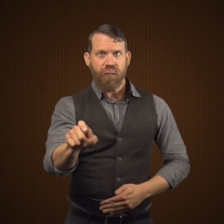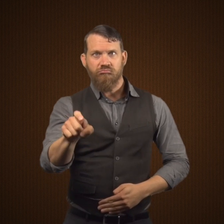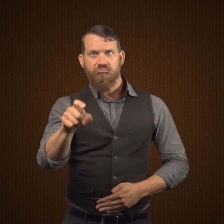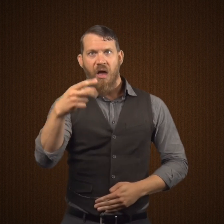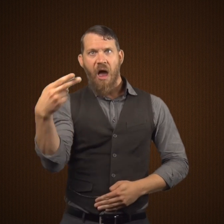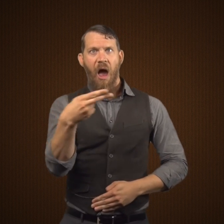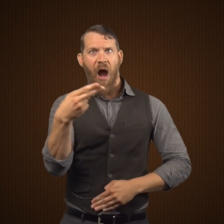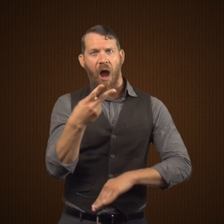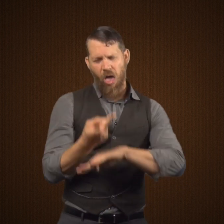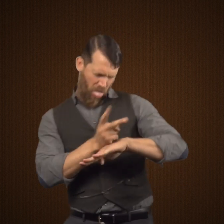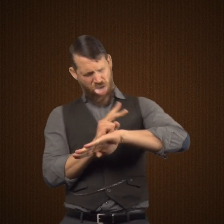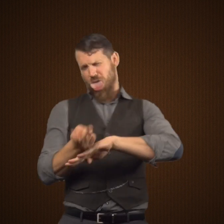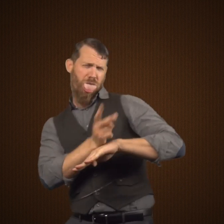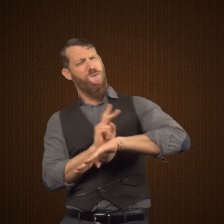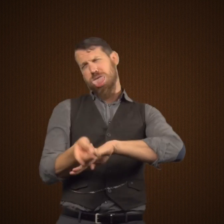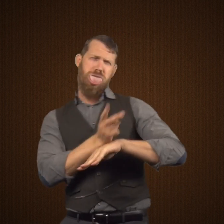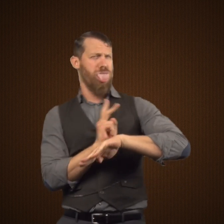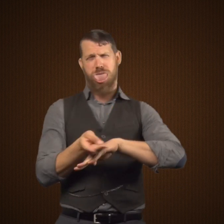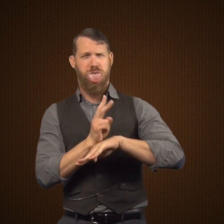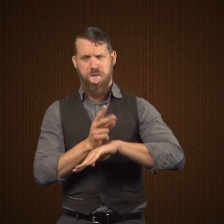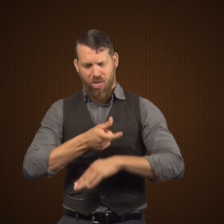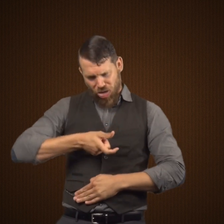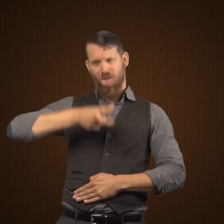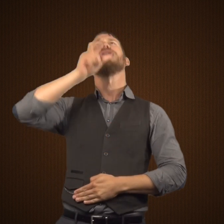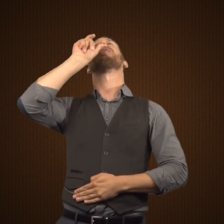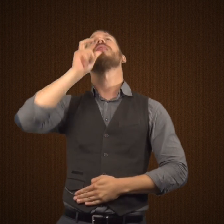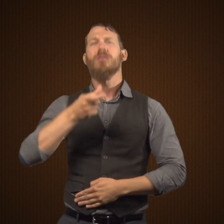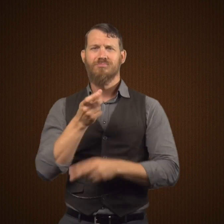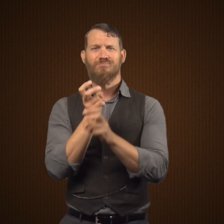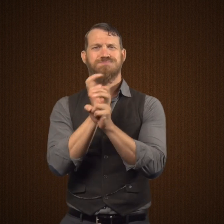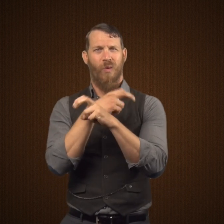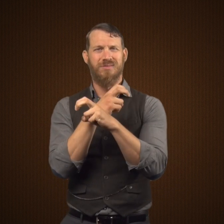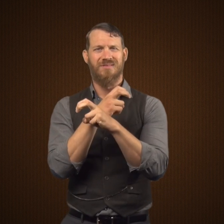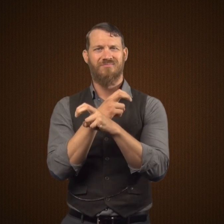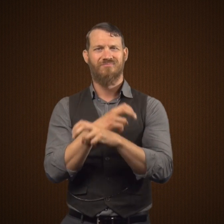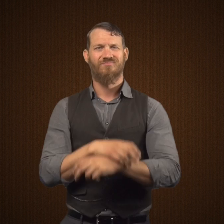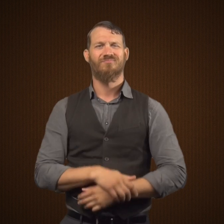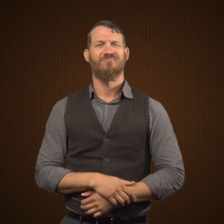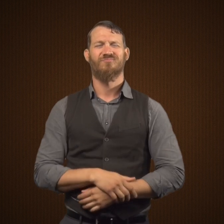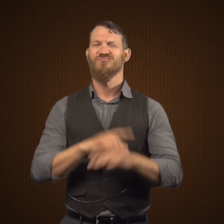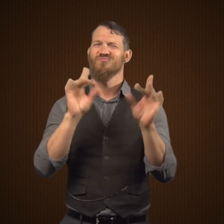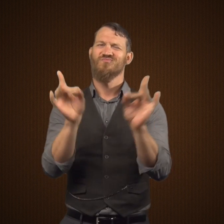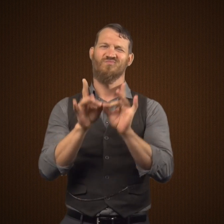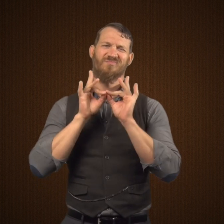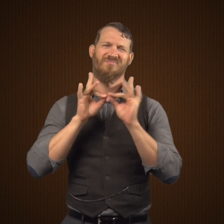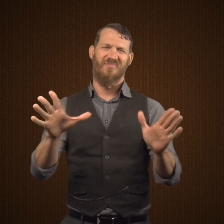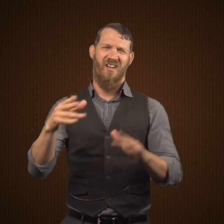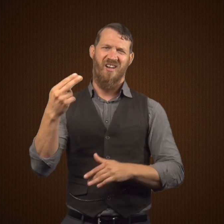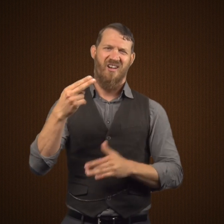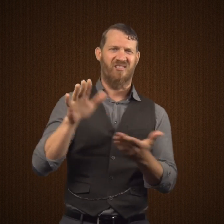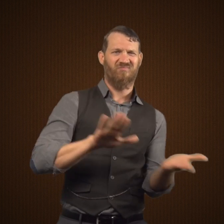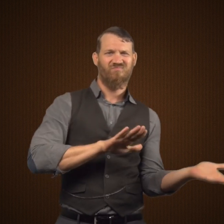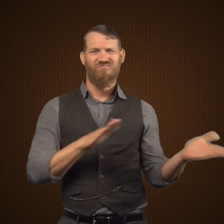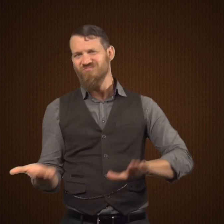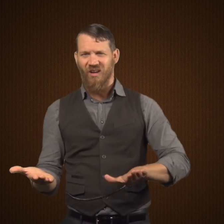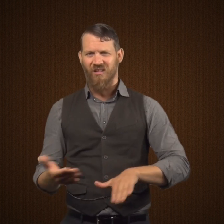And immediately they noticed Mr. Hyde convulsing on the floor after having drank poison.